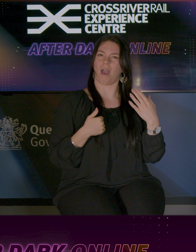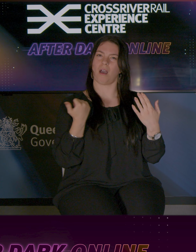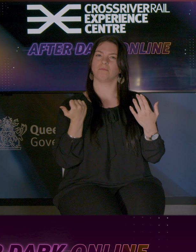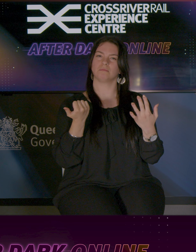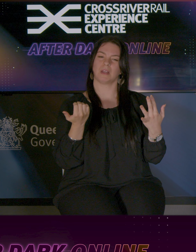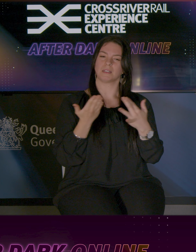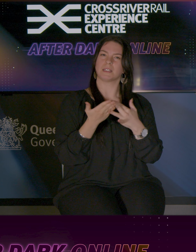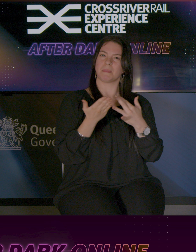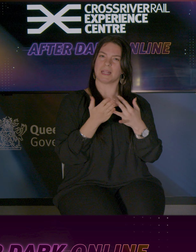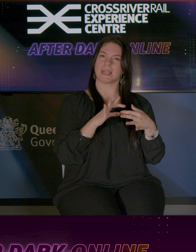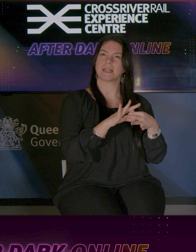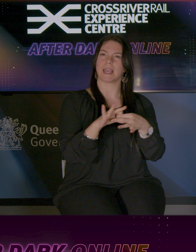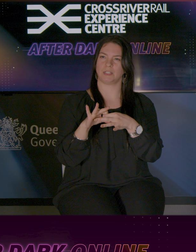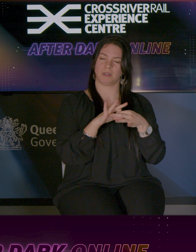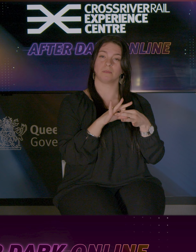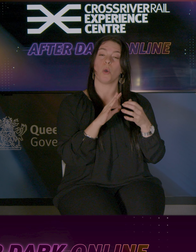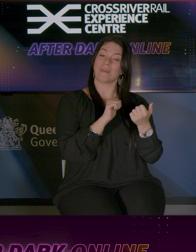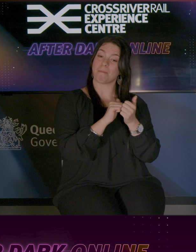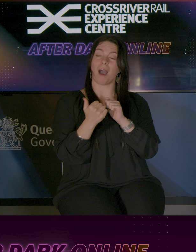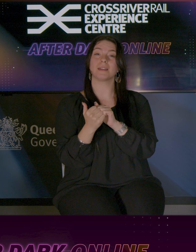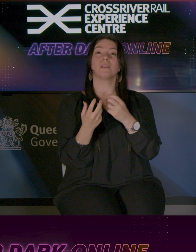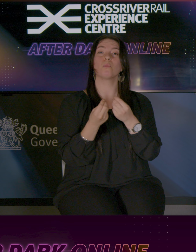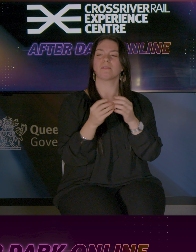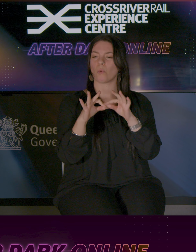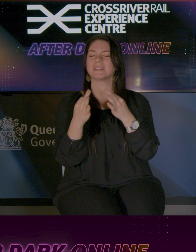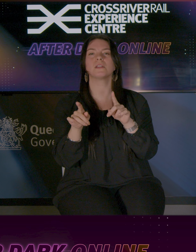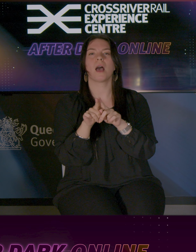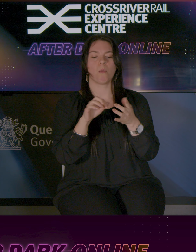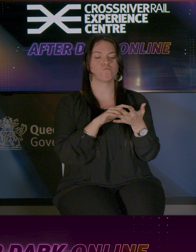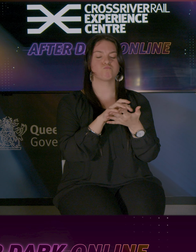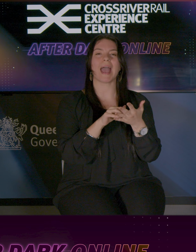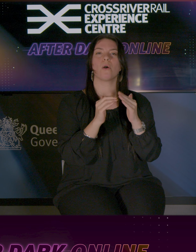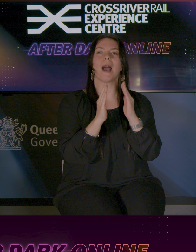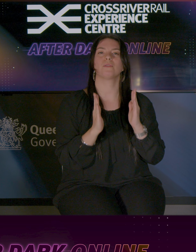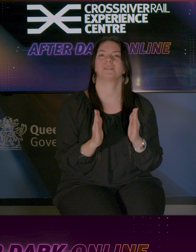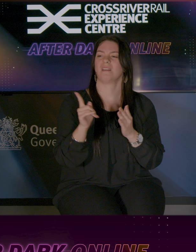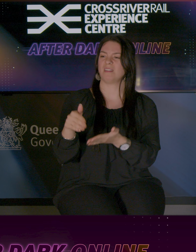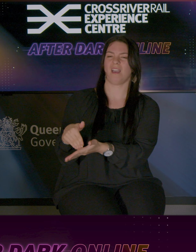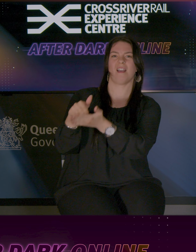with local suppliers such as bread house to help produce tactile resources like maps and 3D models